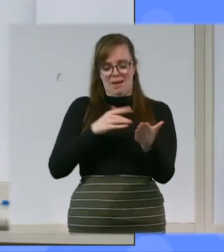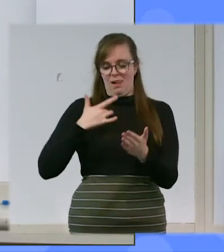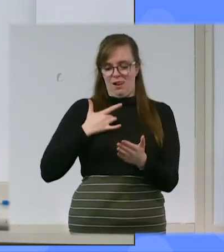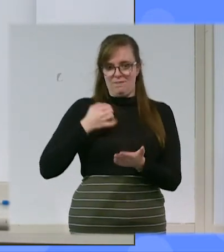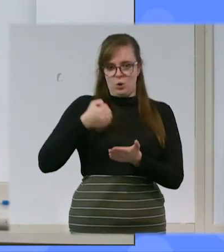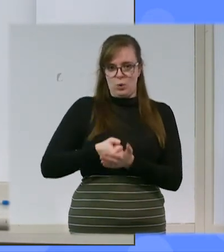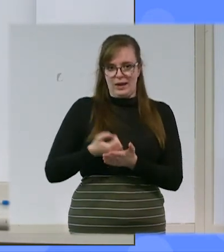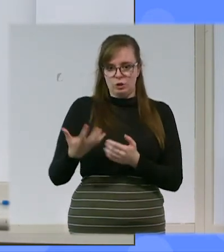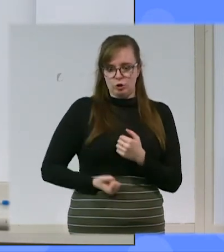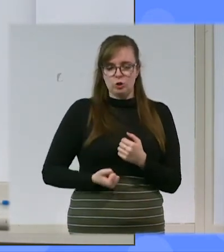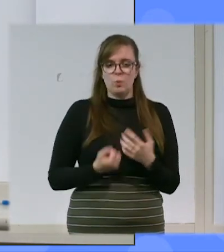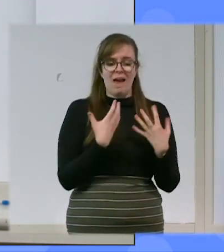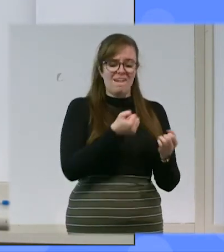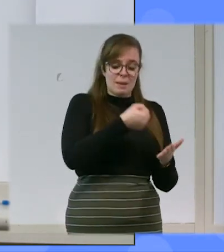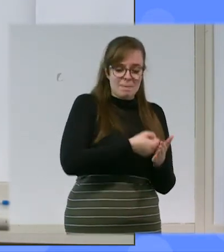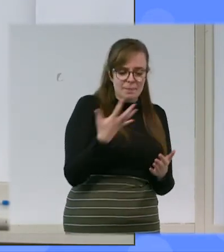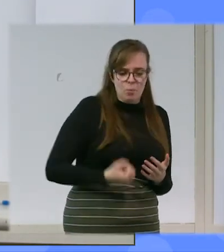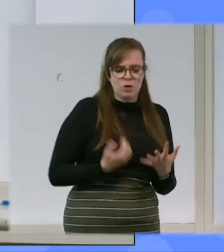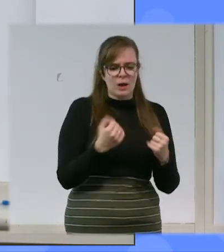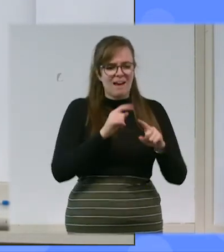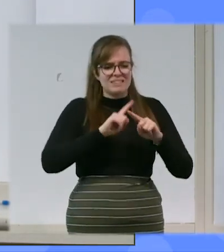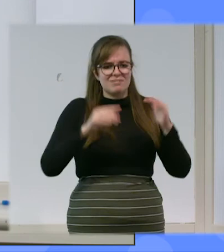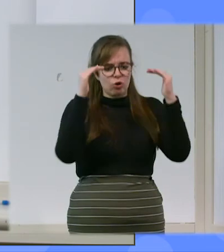different levels depending on age it's overly complicated and completely